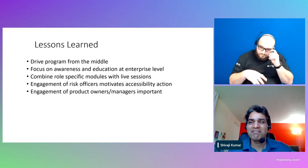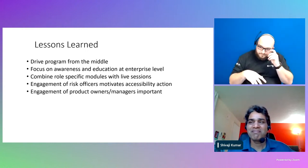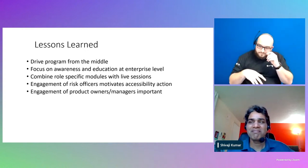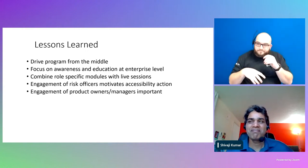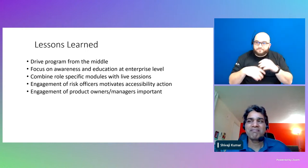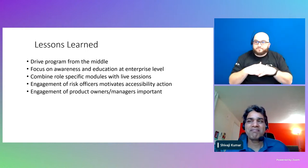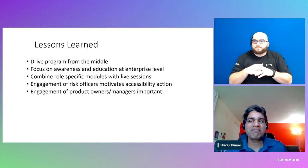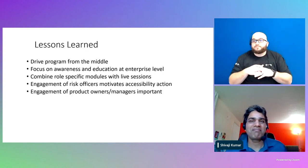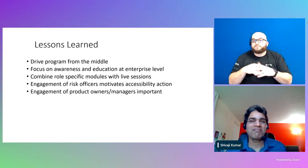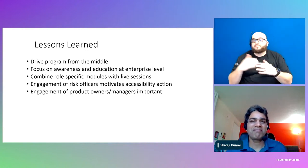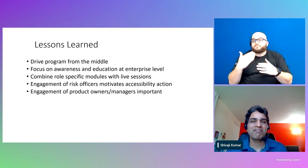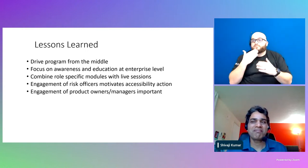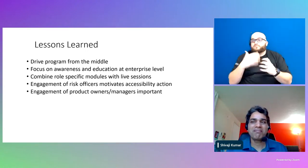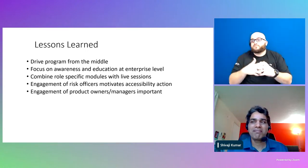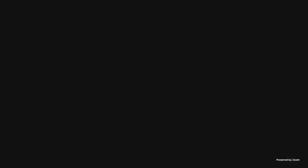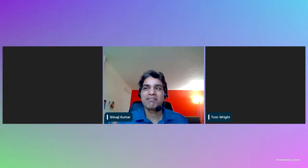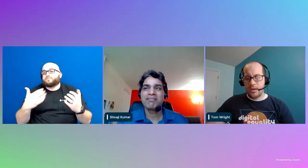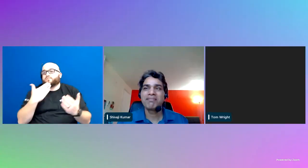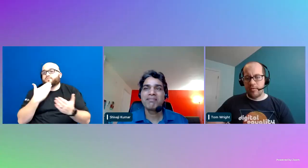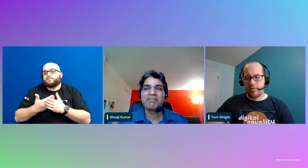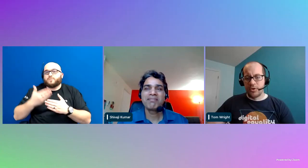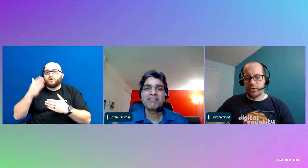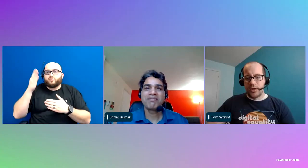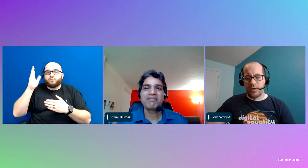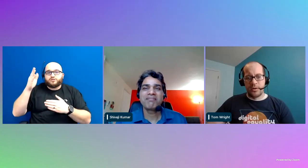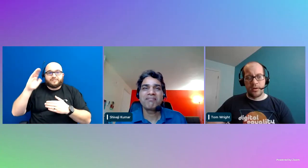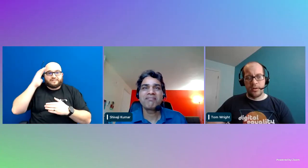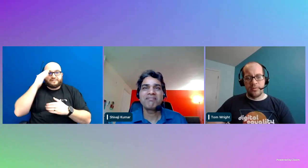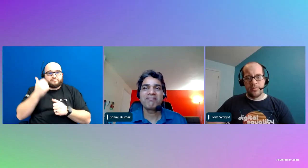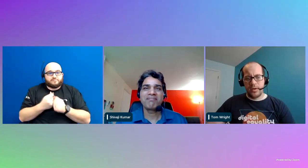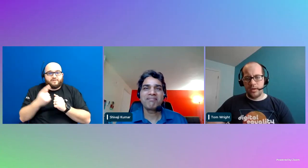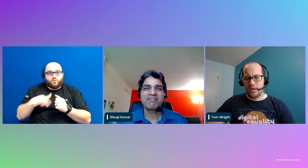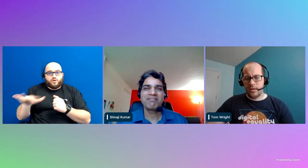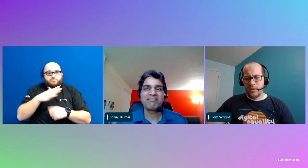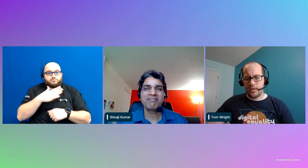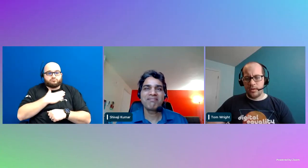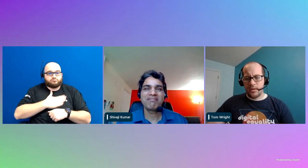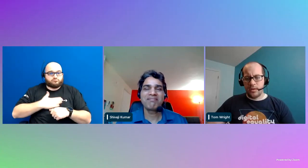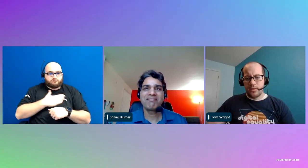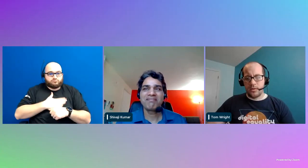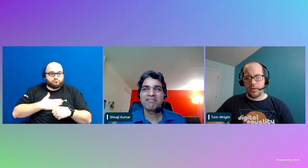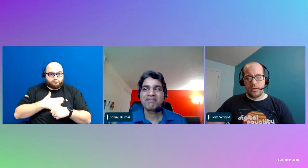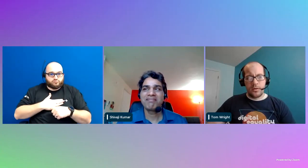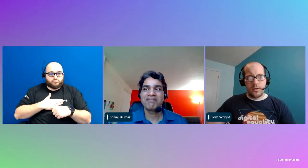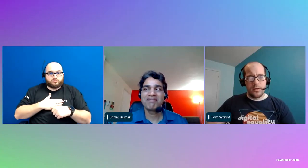wonderful presentation, it looks like everybody enjoyed it and